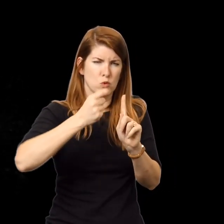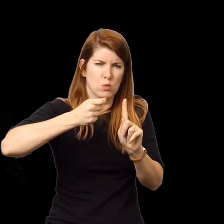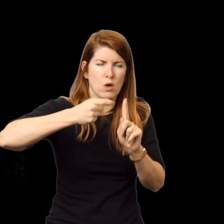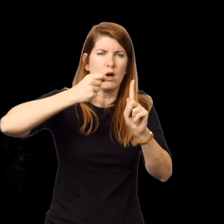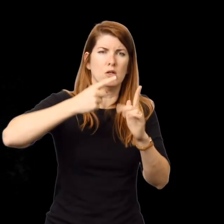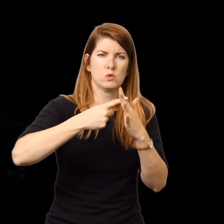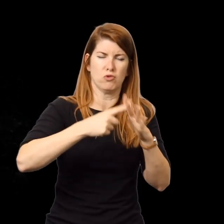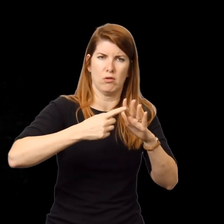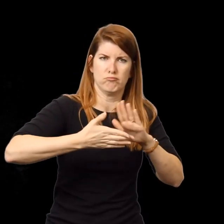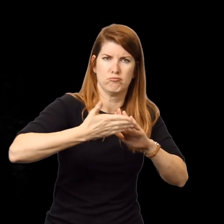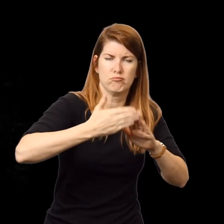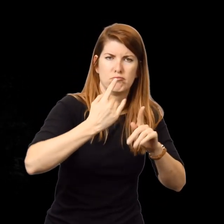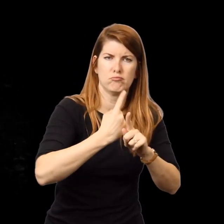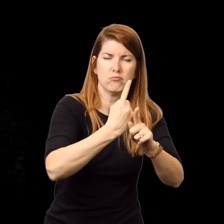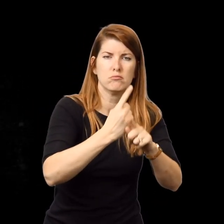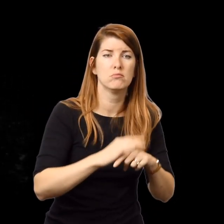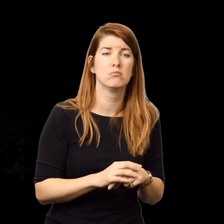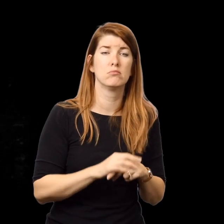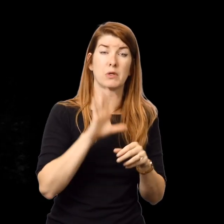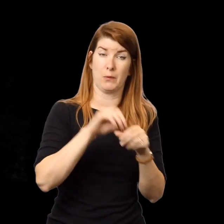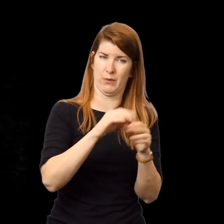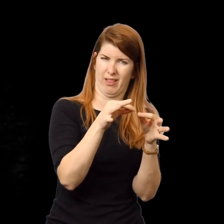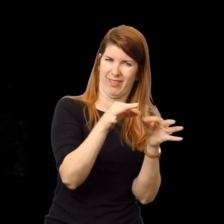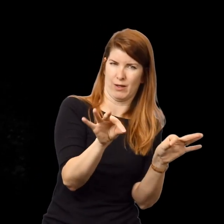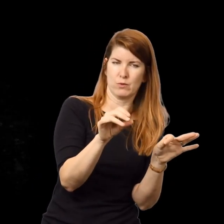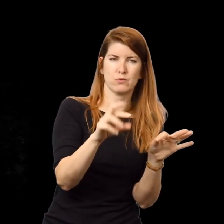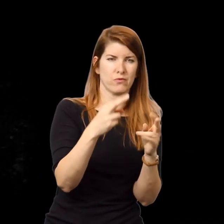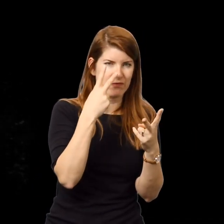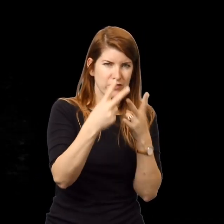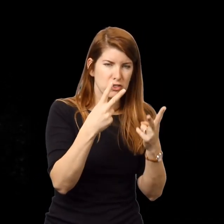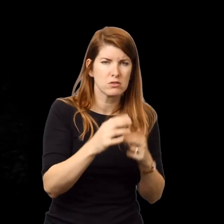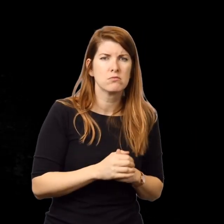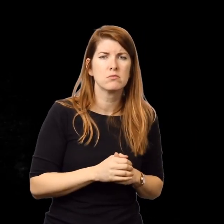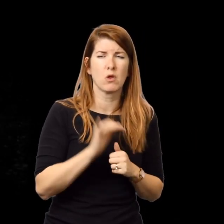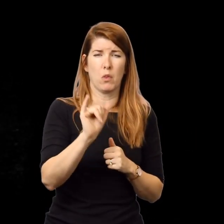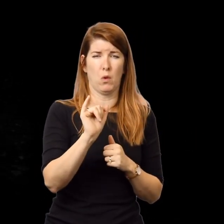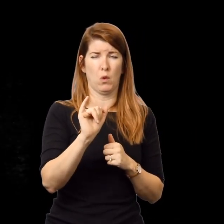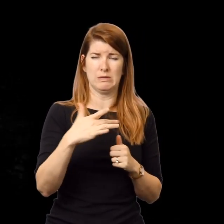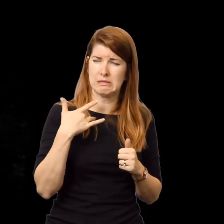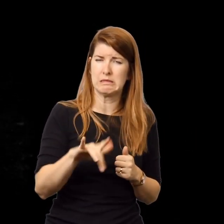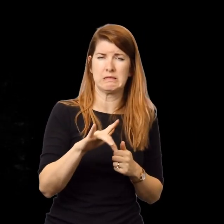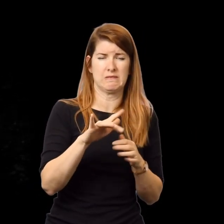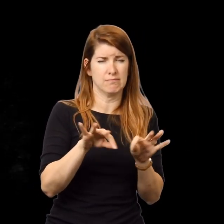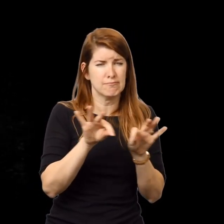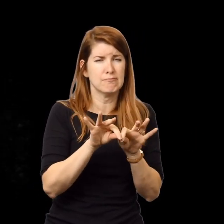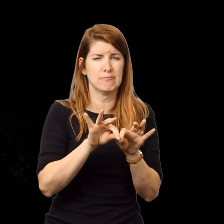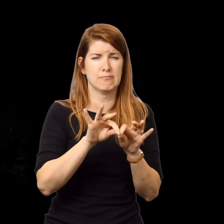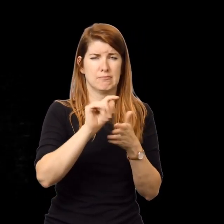Language and vision are two of those, or really sensitive periods that if they're not,